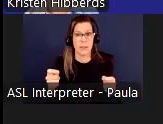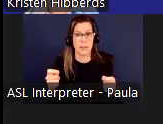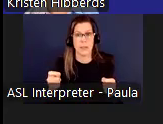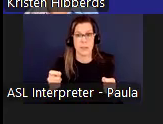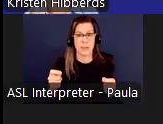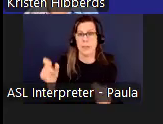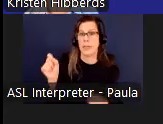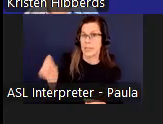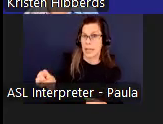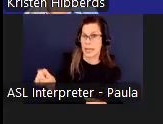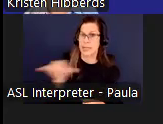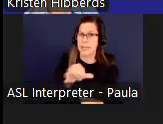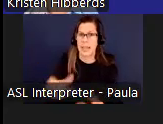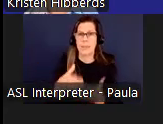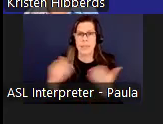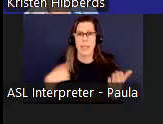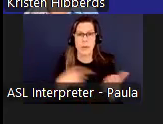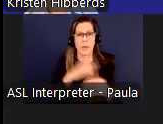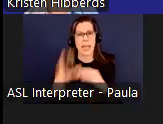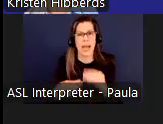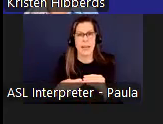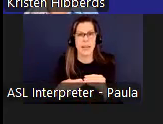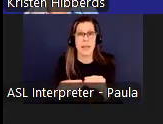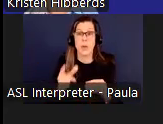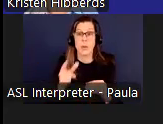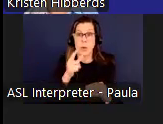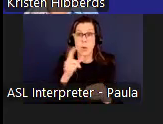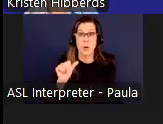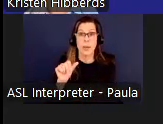Same, same thing we added in who is at risk of serious harm.